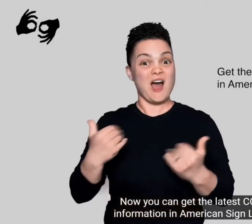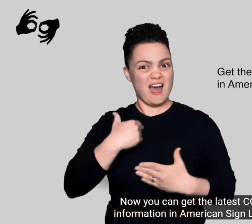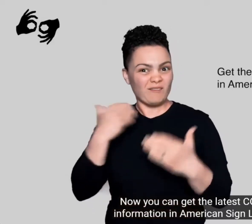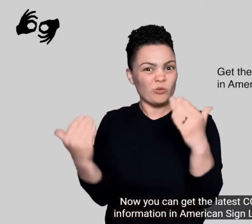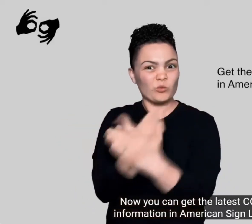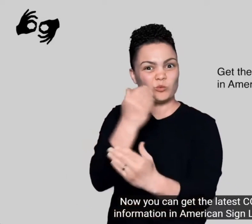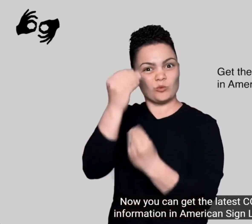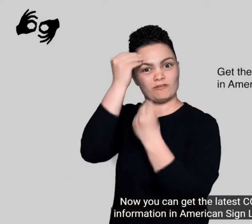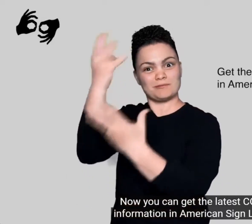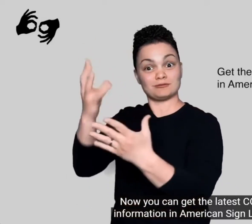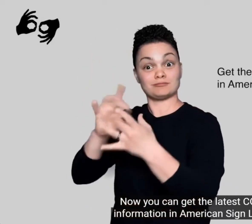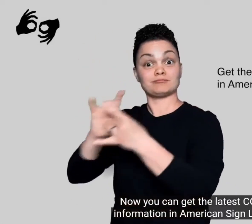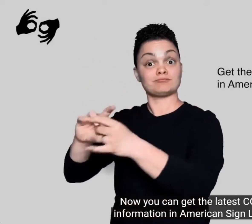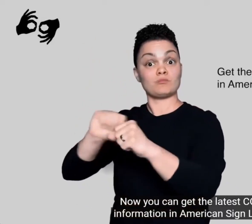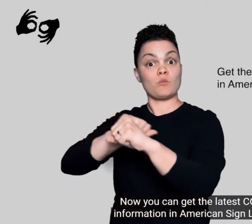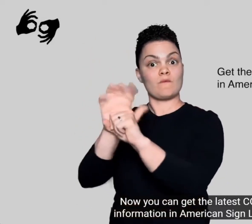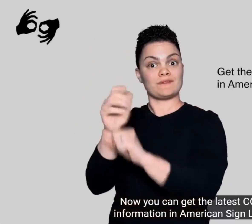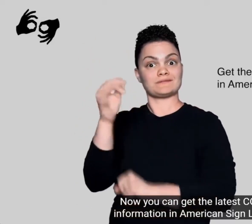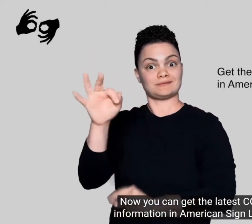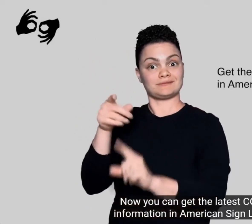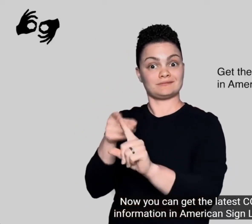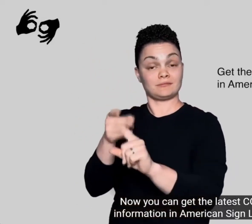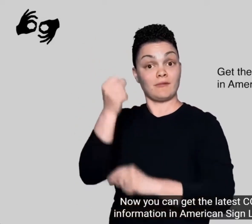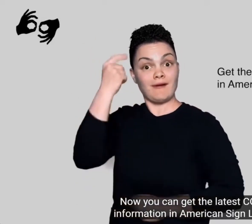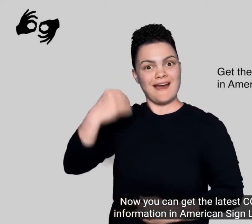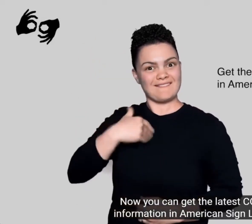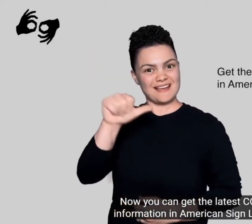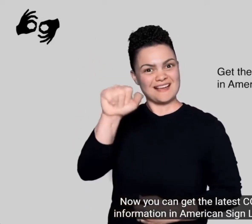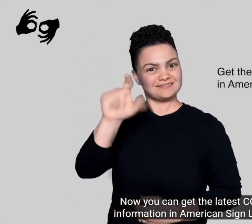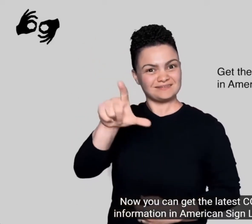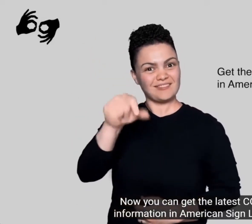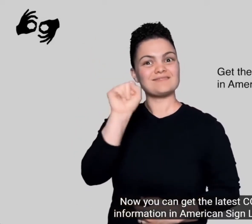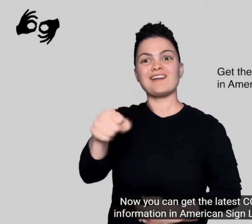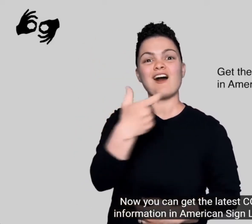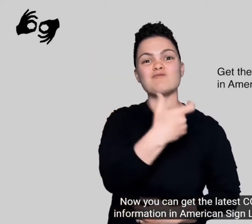Now you can get the latest Covid-19 information in American